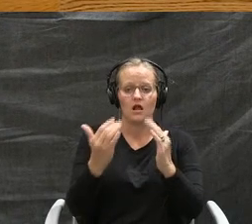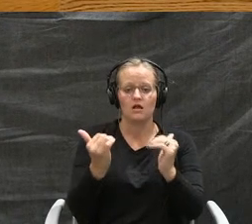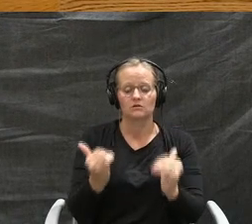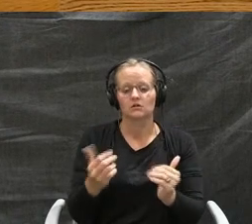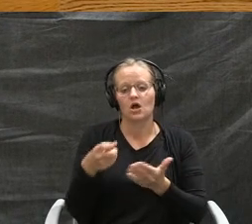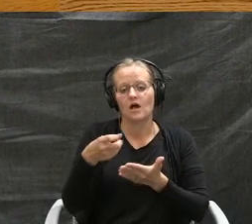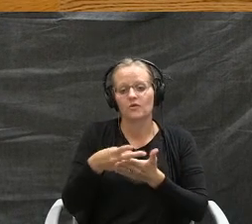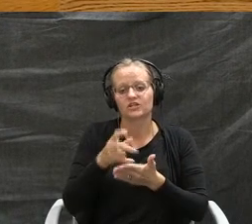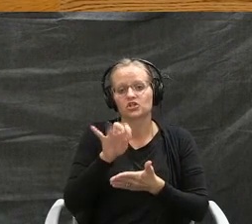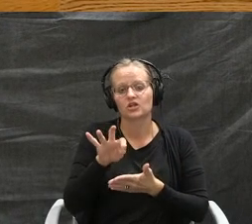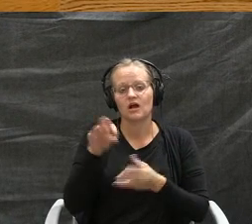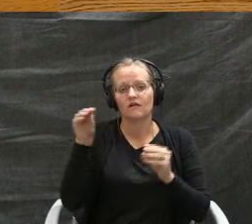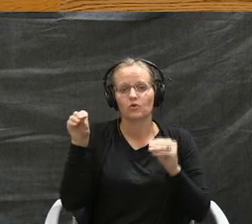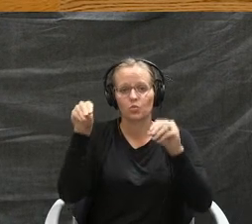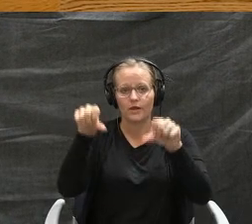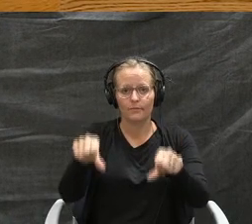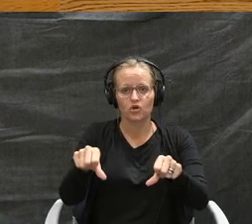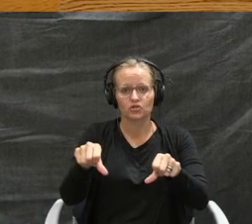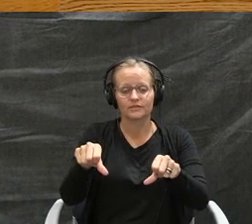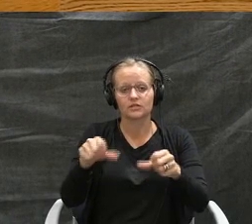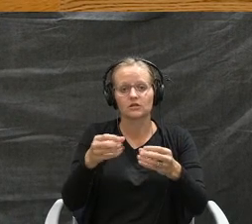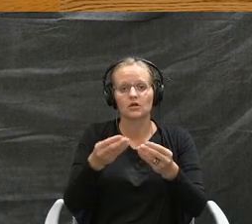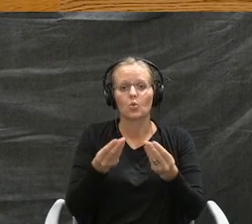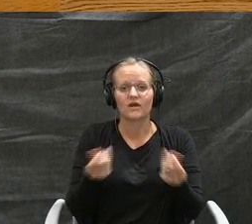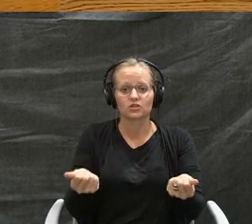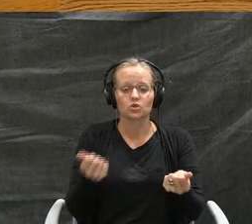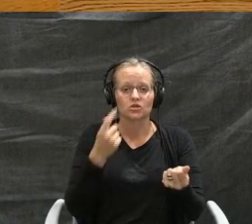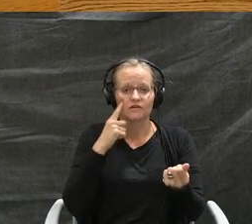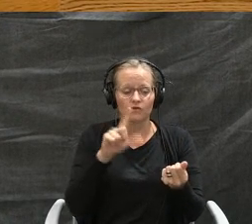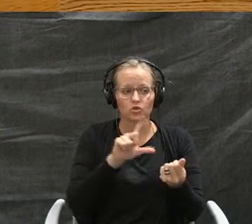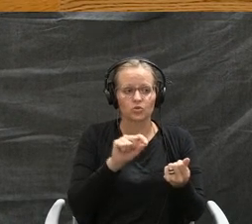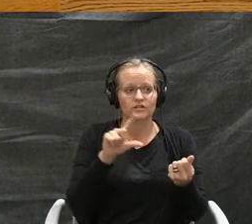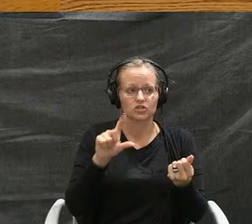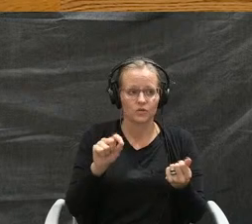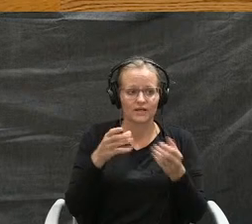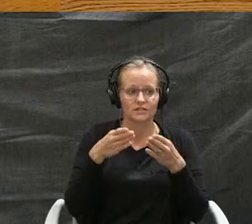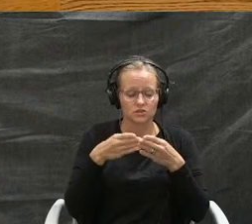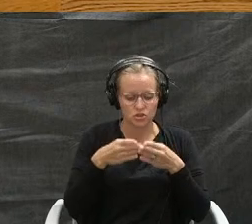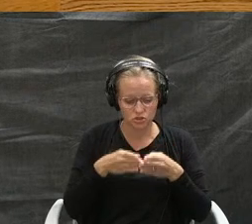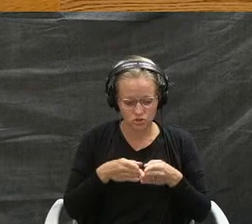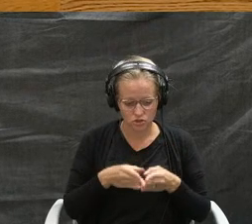resolution for 2020 D general obligation long-term facilities maintenance Bonds. Doctor Peterson, the timeshare members